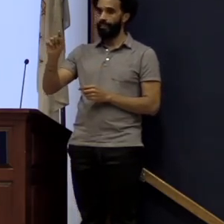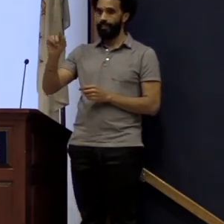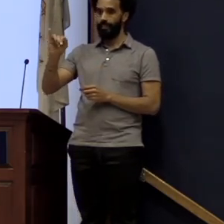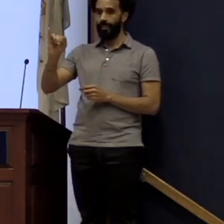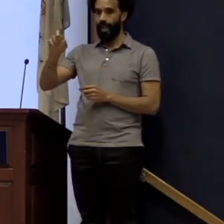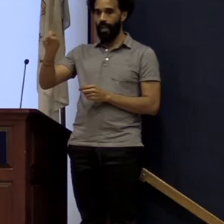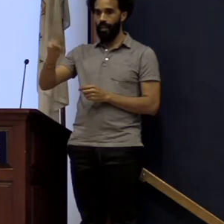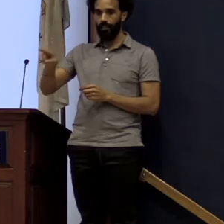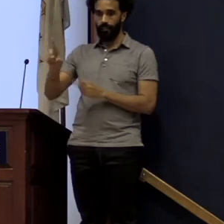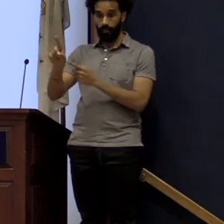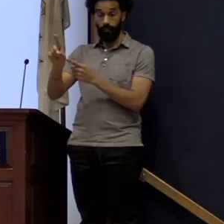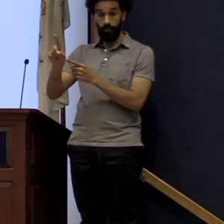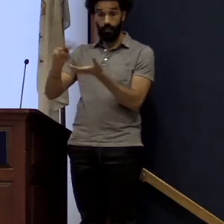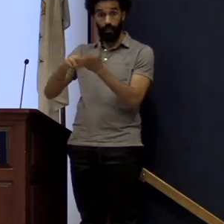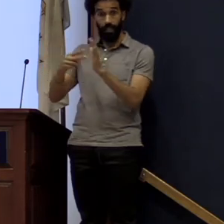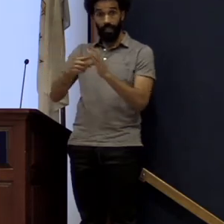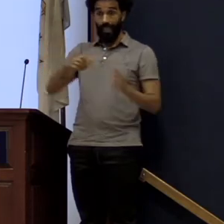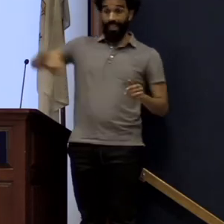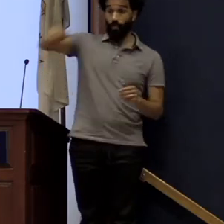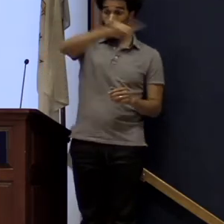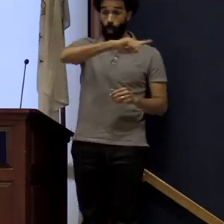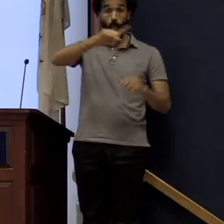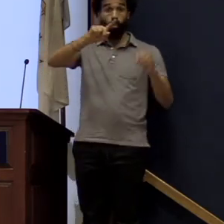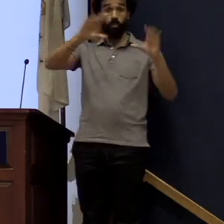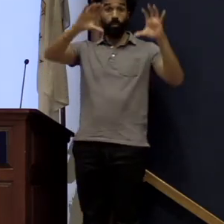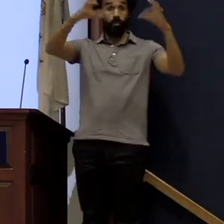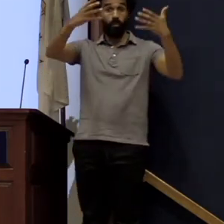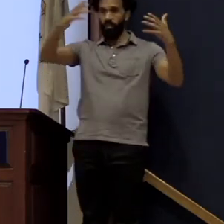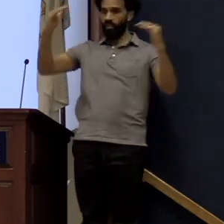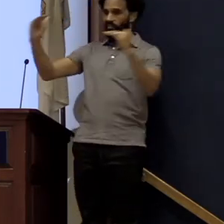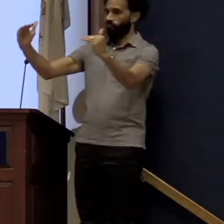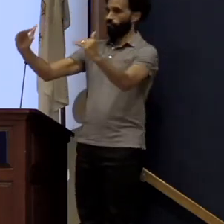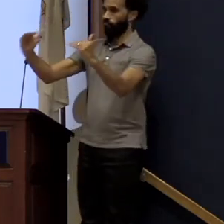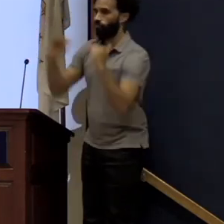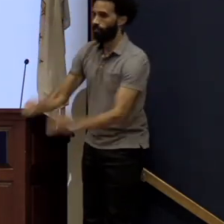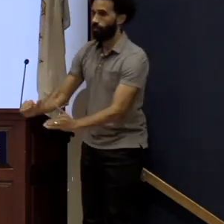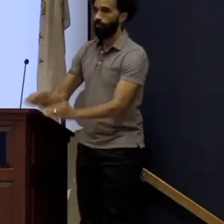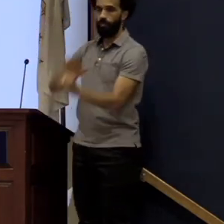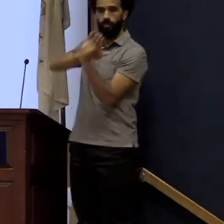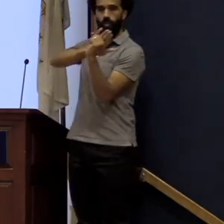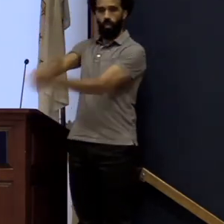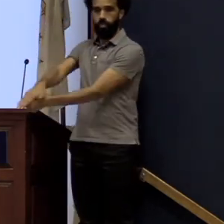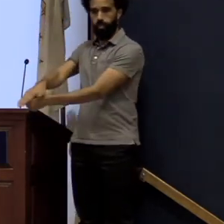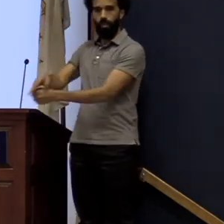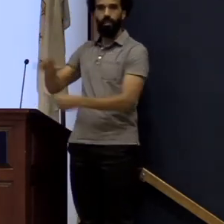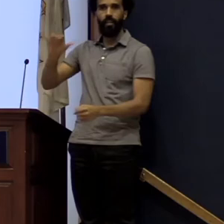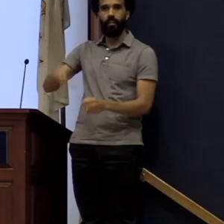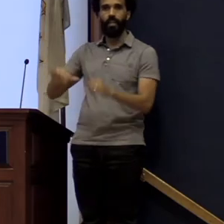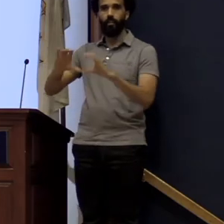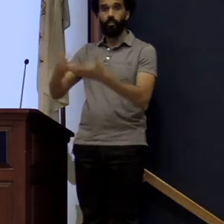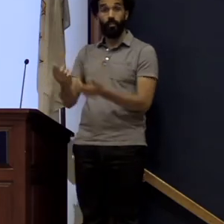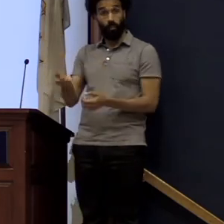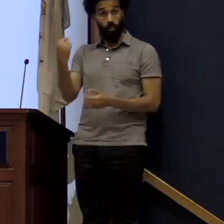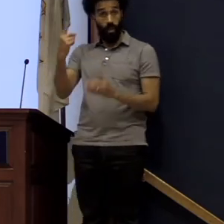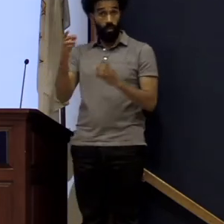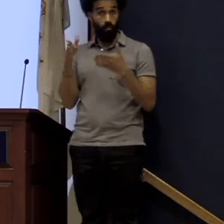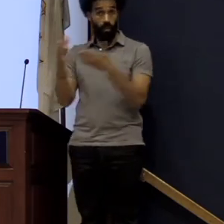The system of power now is minorities in particular groups of students. So that's one way in which to move the language